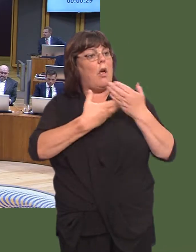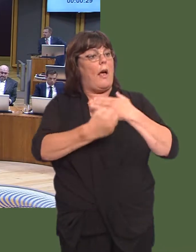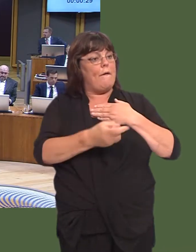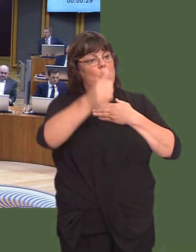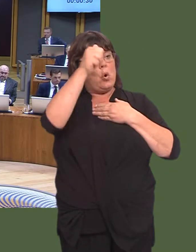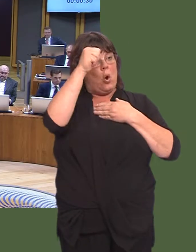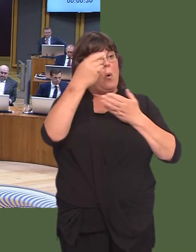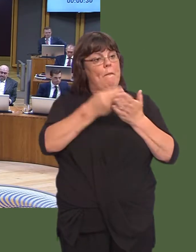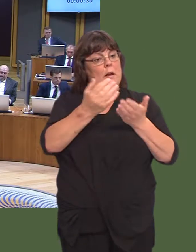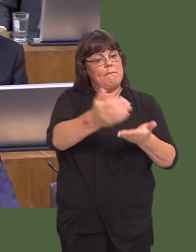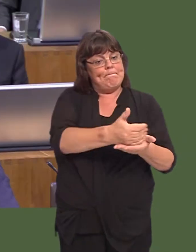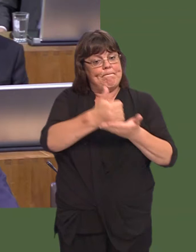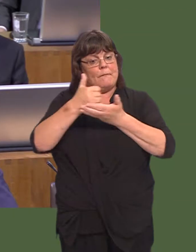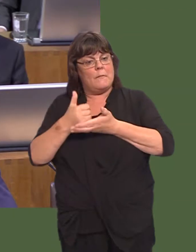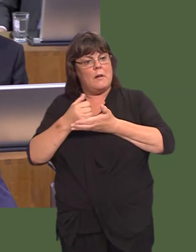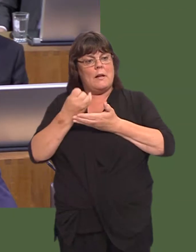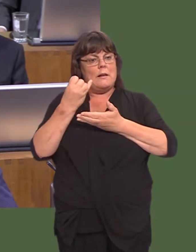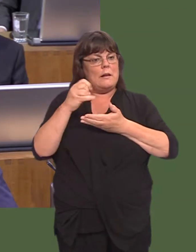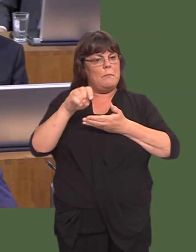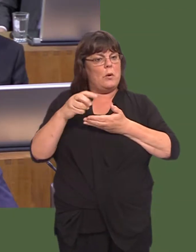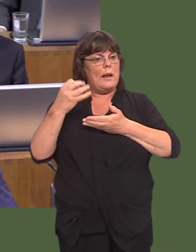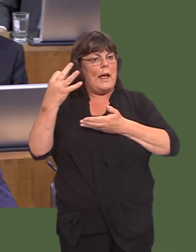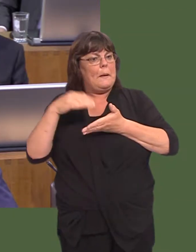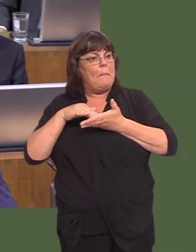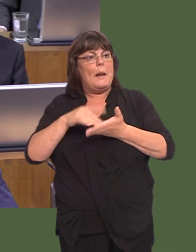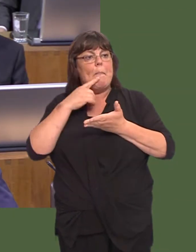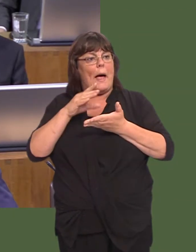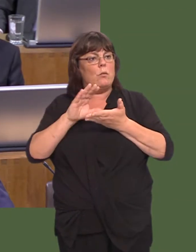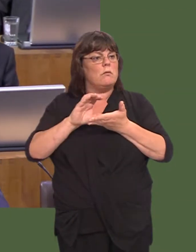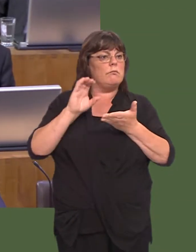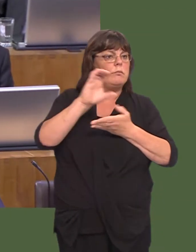weíve ring-fenced funding for health and put, I think, £8.6 million a year extra into child and adolescent mental health services.